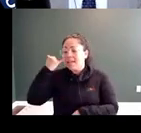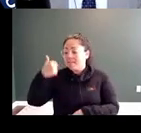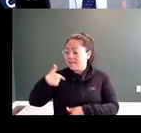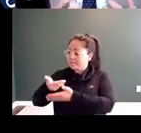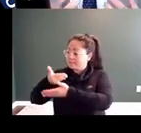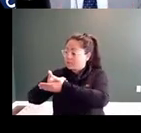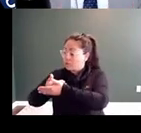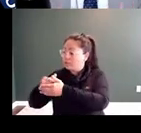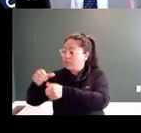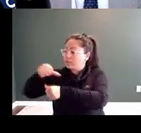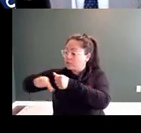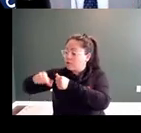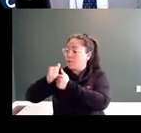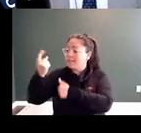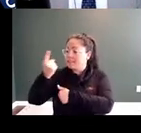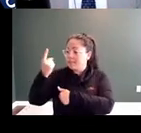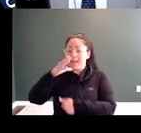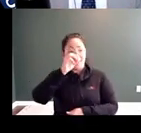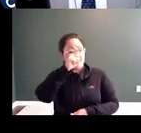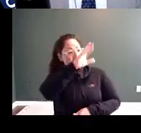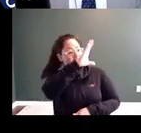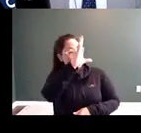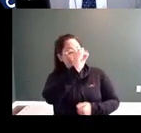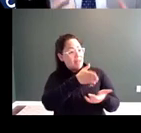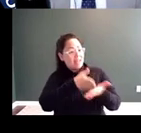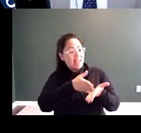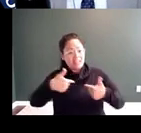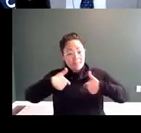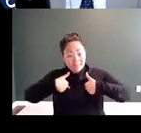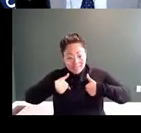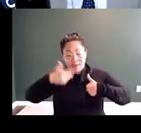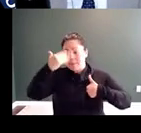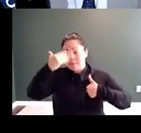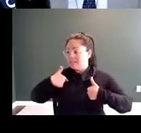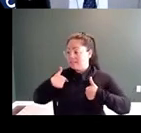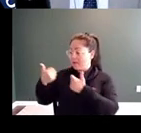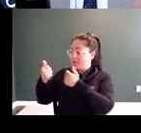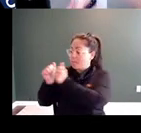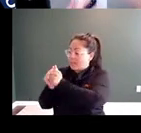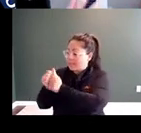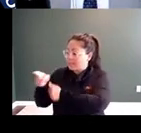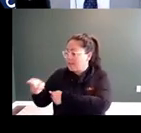and that company is taking an adverse action against you because of your association, then you would be covered